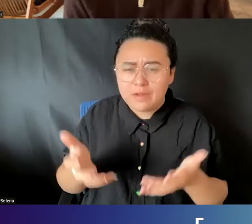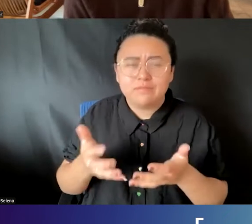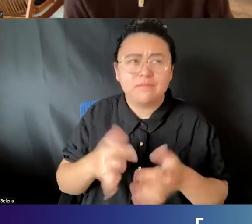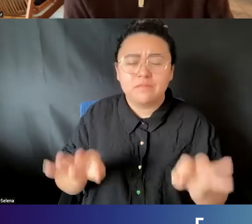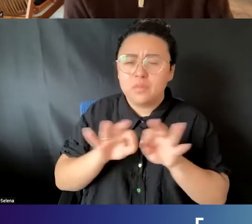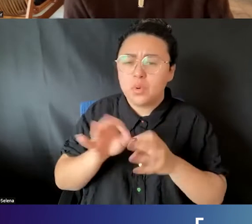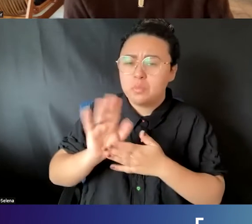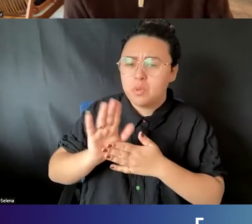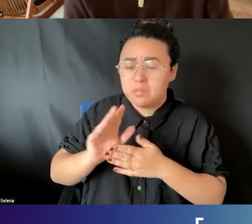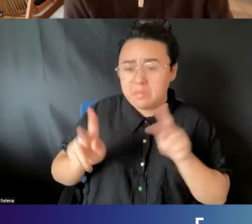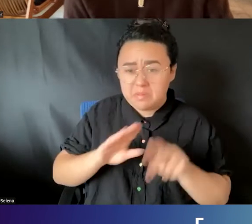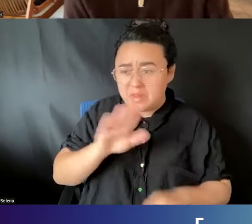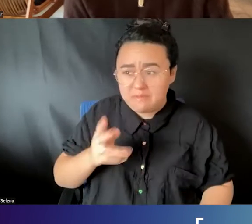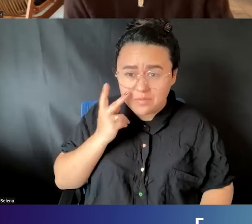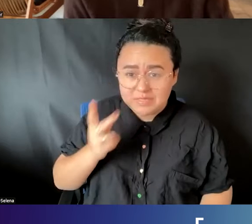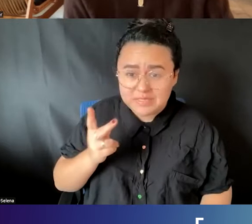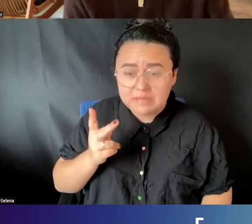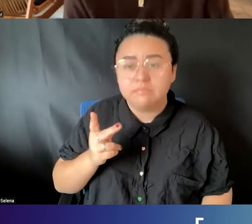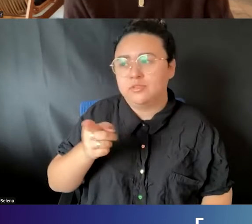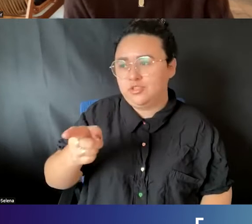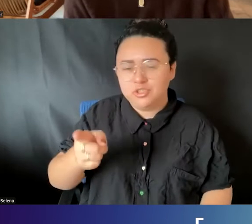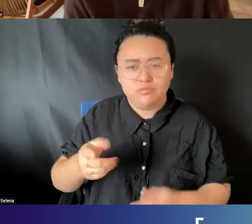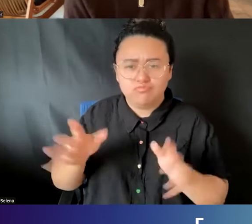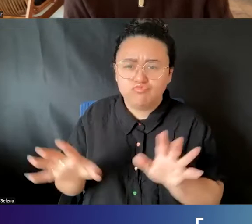I guess that's a segue. One of my first features was a film called High Tech Lowlife,